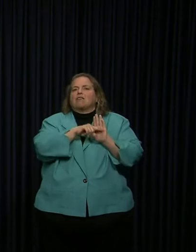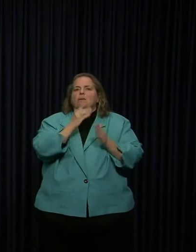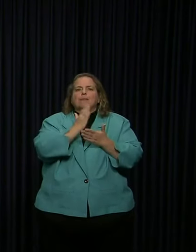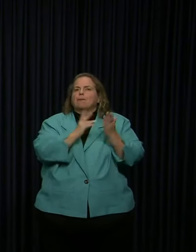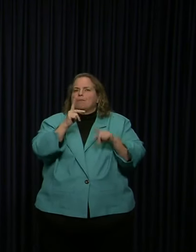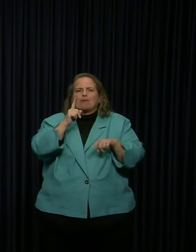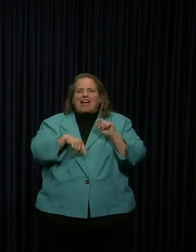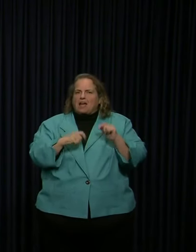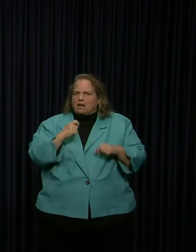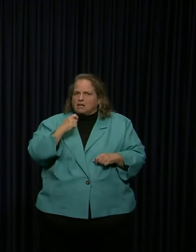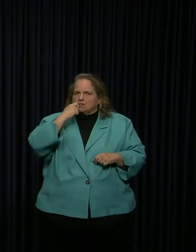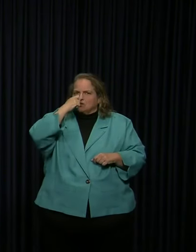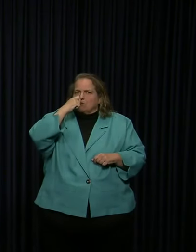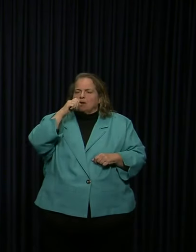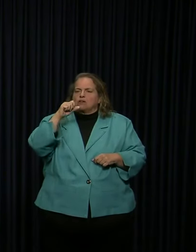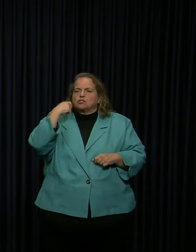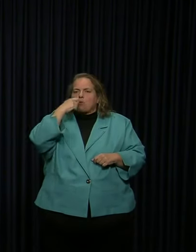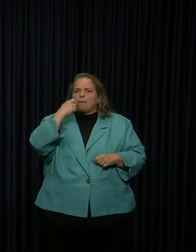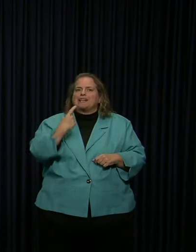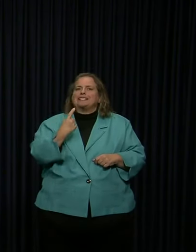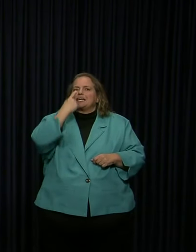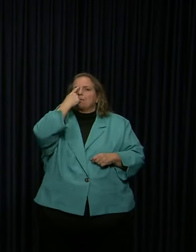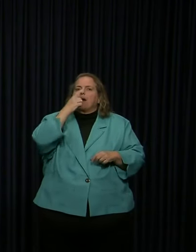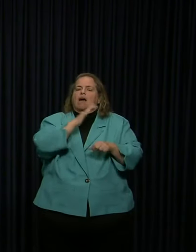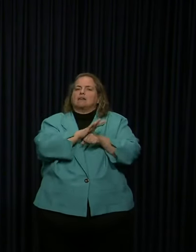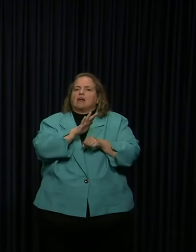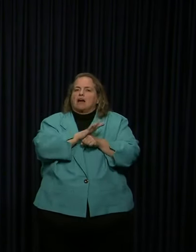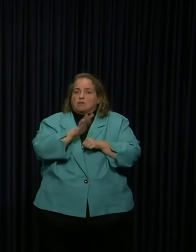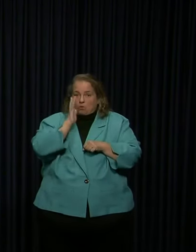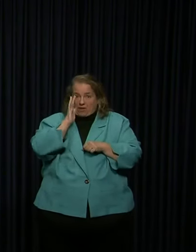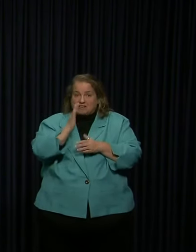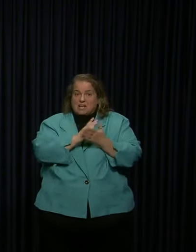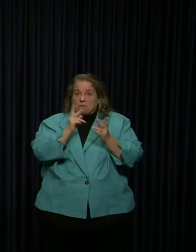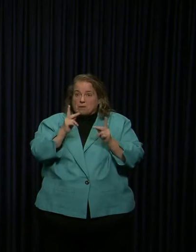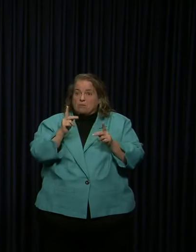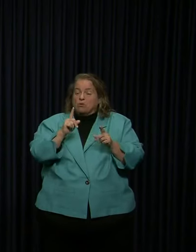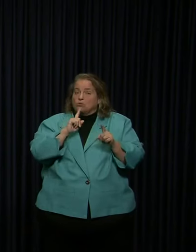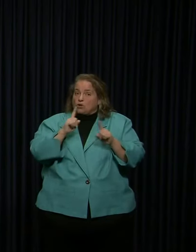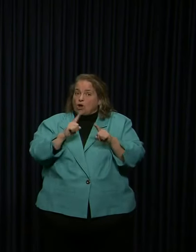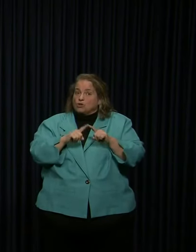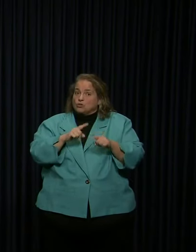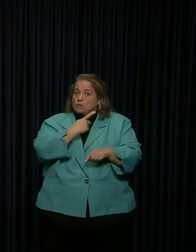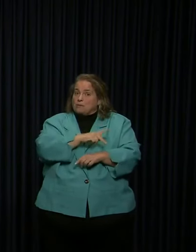TRADEOFF BUT WE'RE DOING ALL POSITIVE SYMPTOMS SO IF YOU HAVE